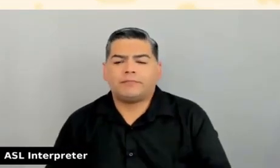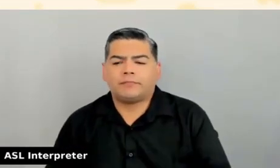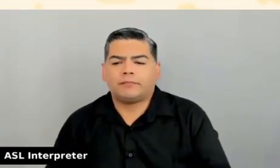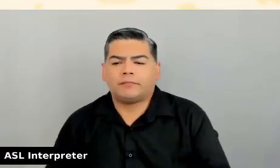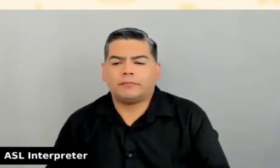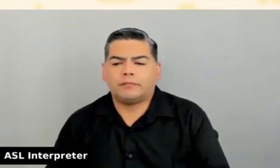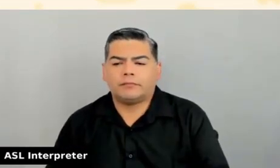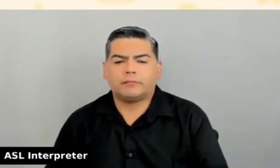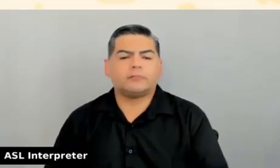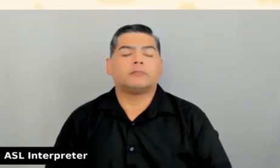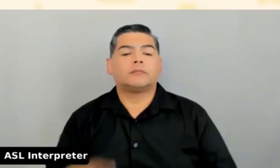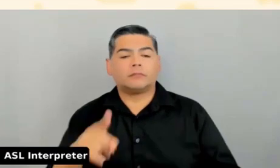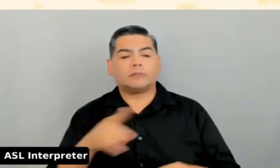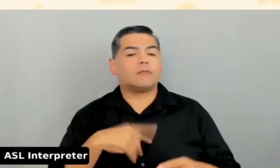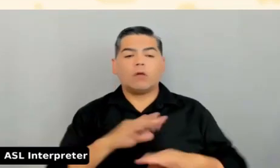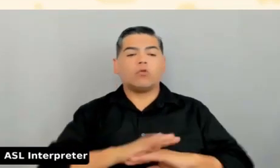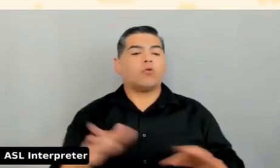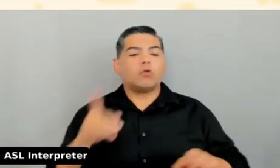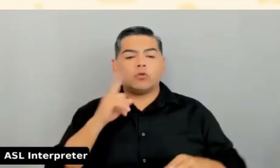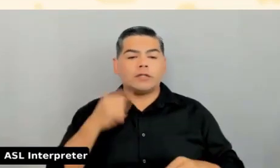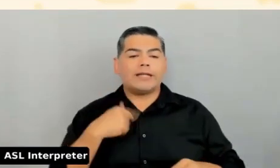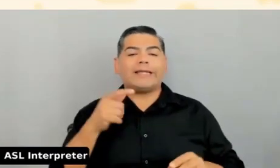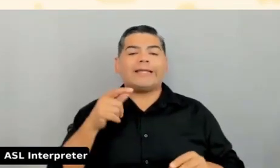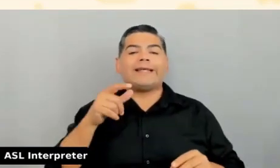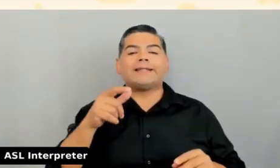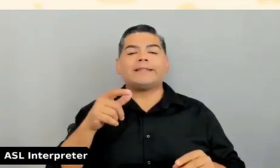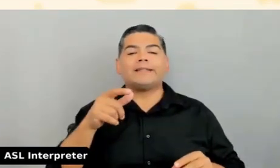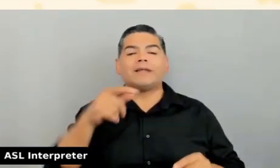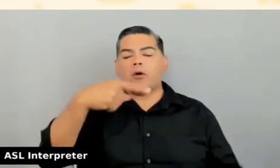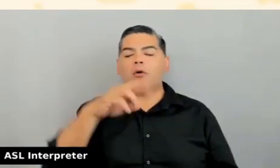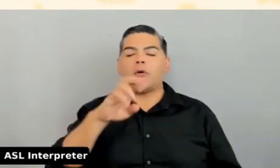There's a bunch of themes which come with those splash display screens before they load.